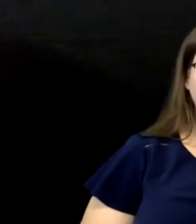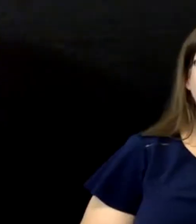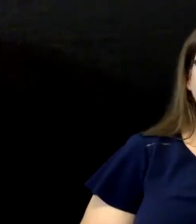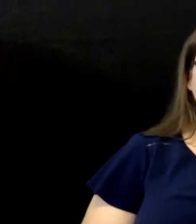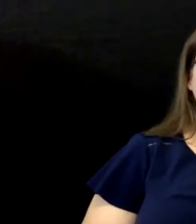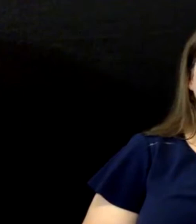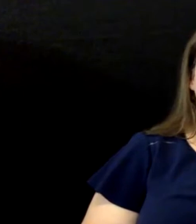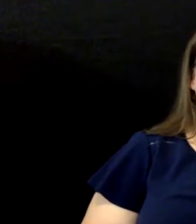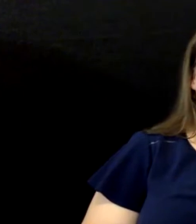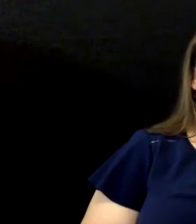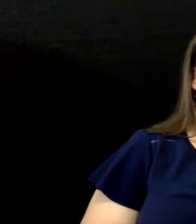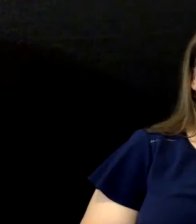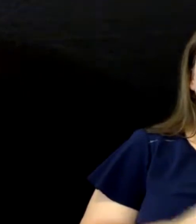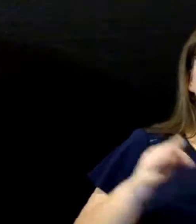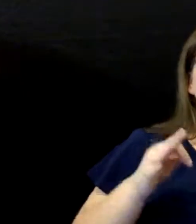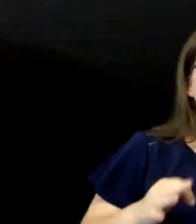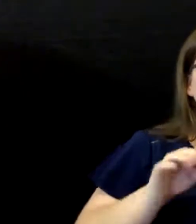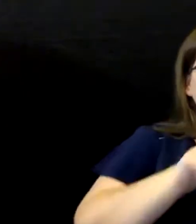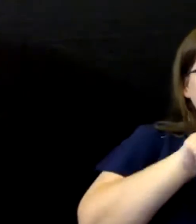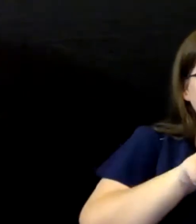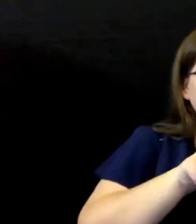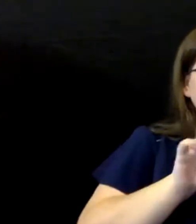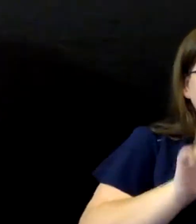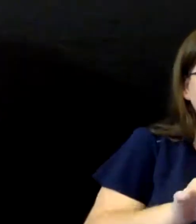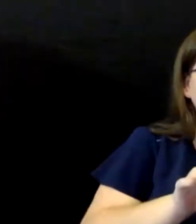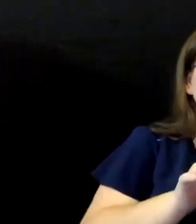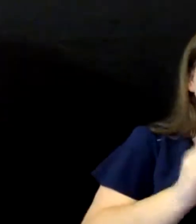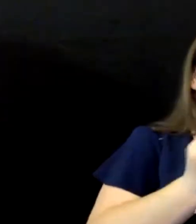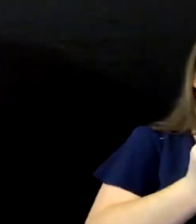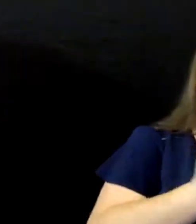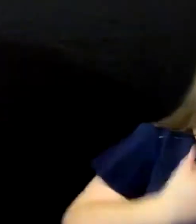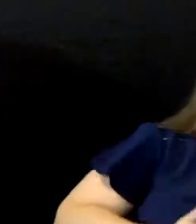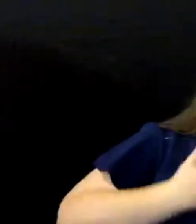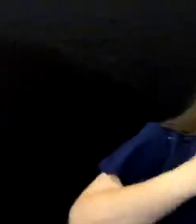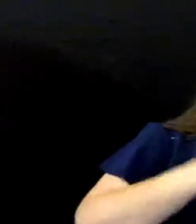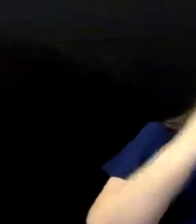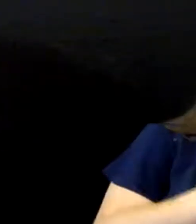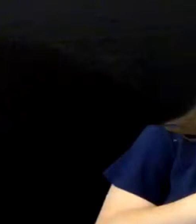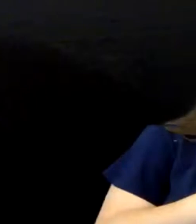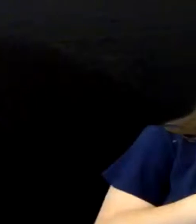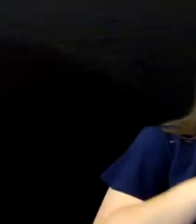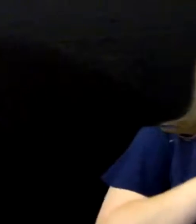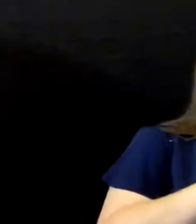So let's go into some more specifics about the Independent Living Program, and afterwards, I'm going to tell you some stories about how